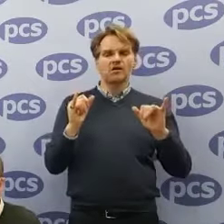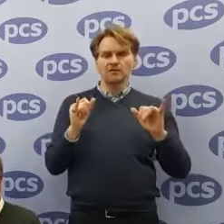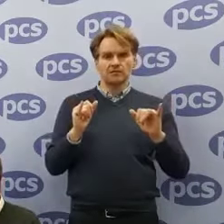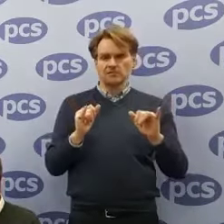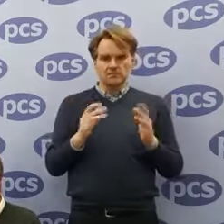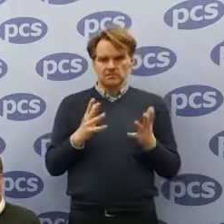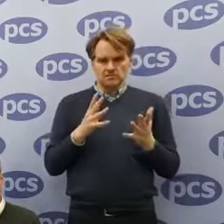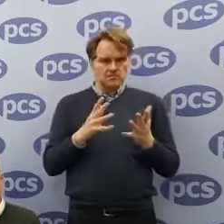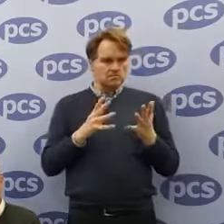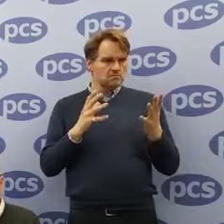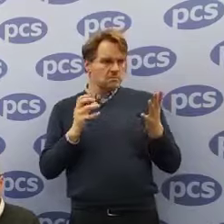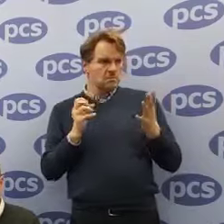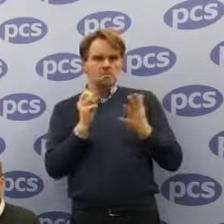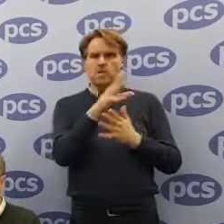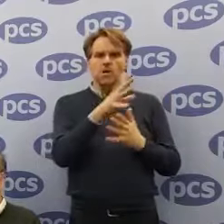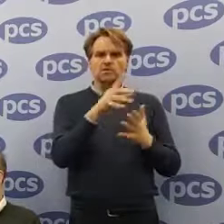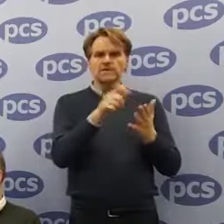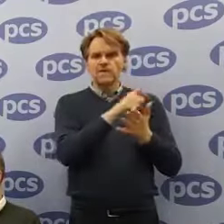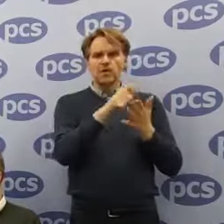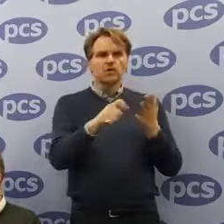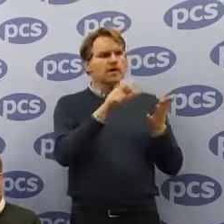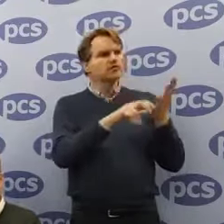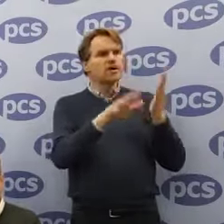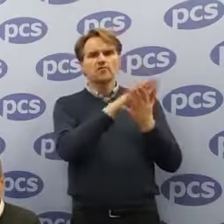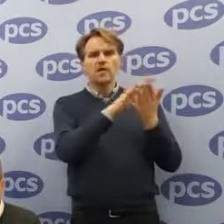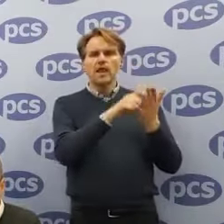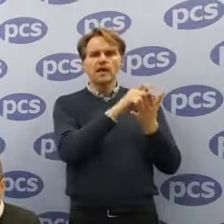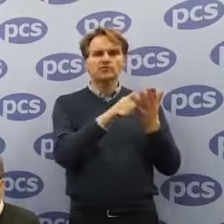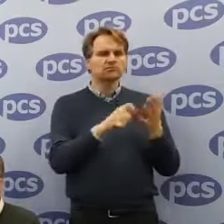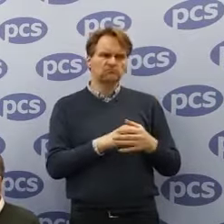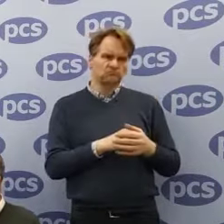vote by post in a general election, most people if they've got a bank account